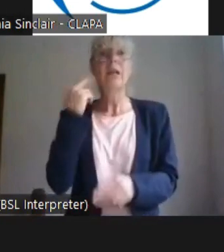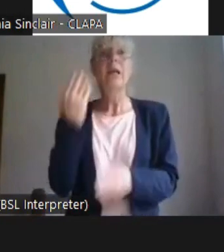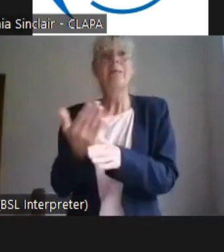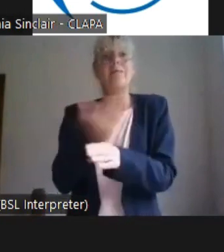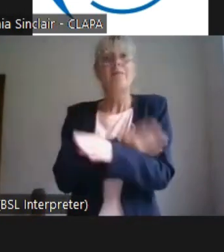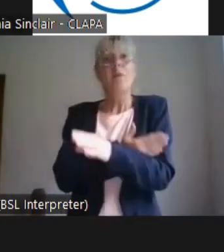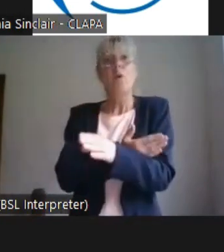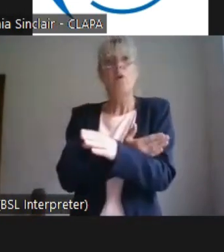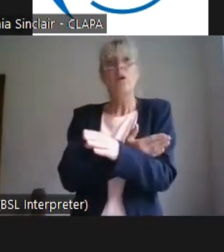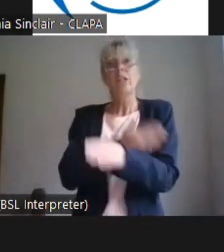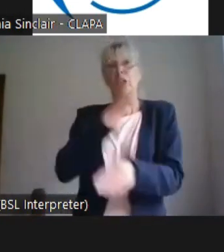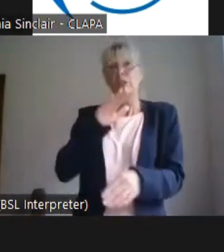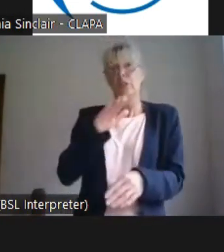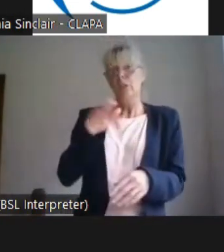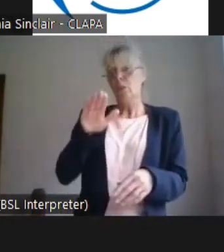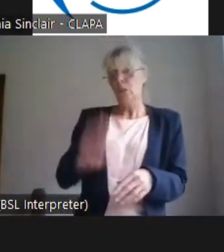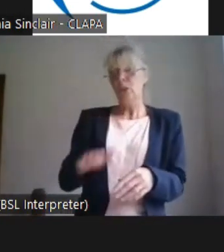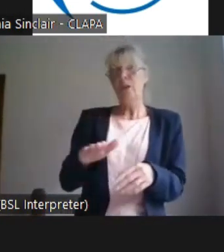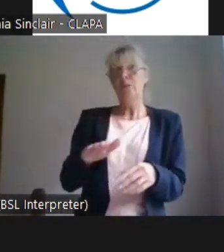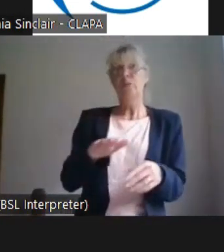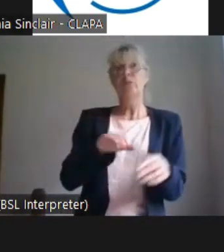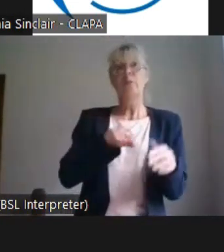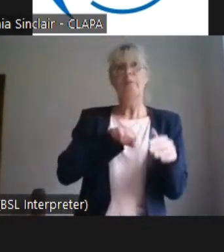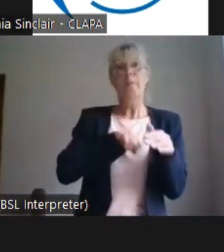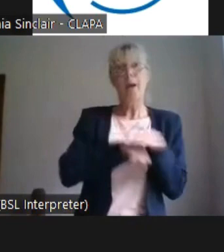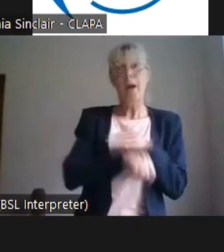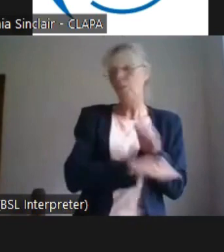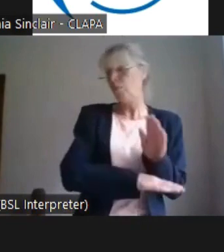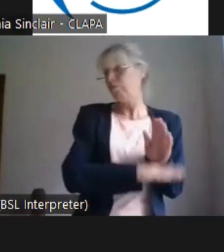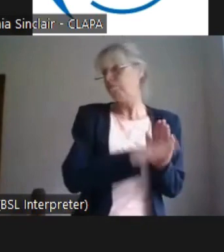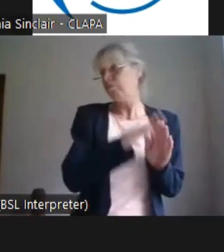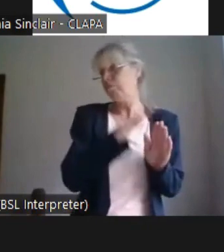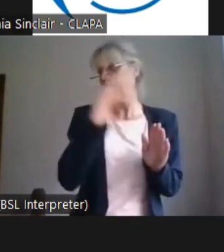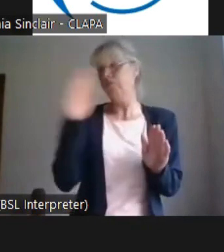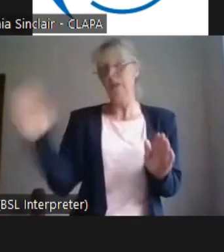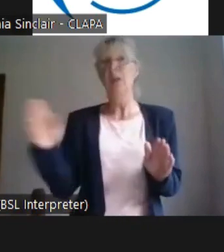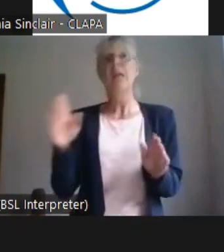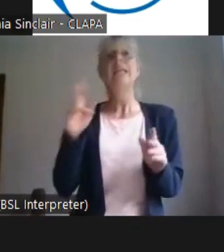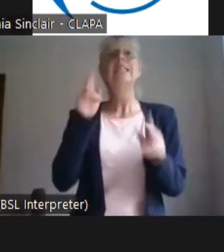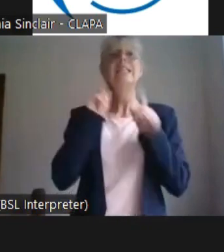um right from birth so they're a teacher of the deaf but then this is a strange name